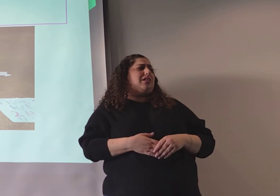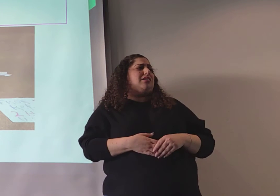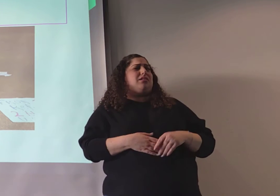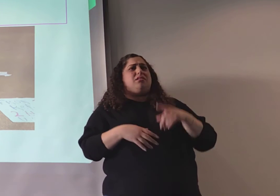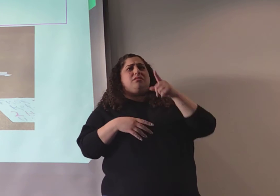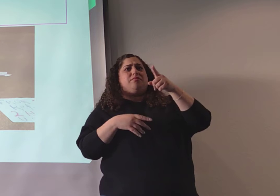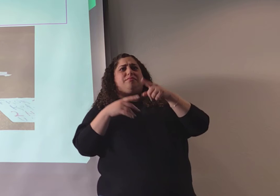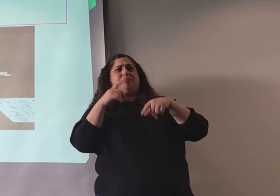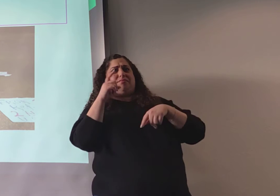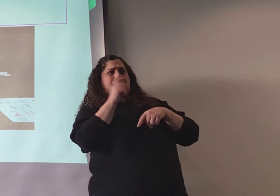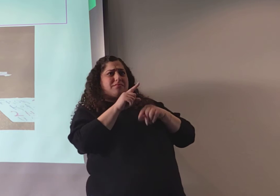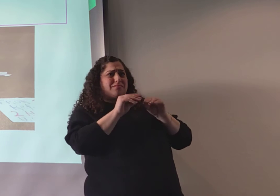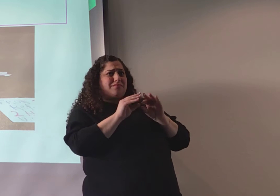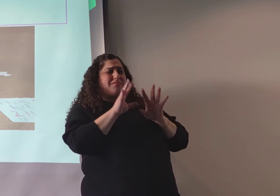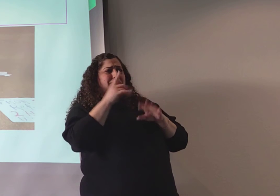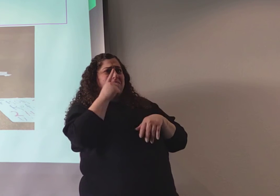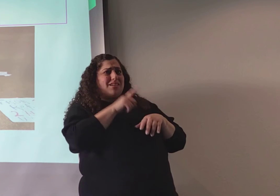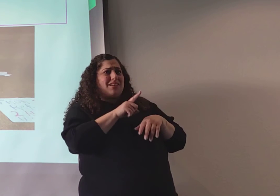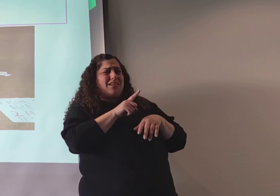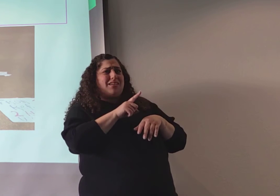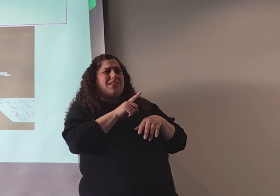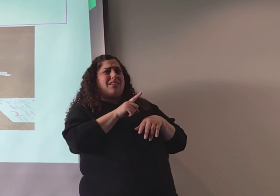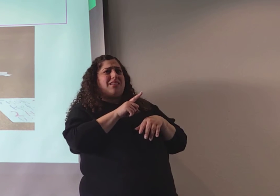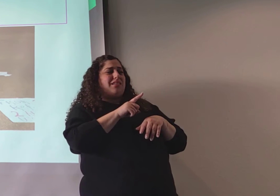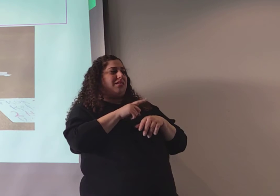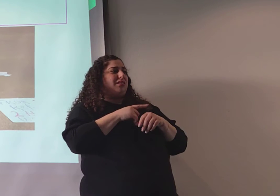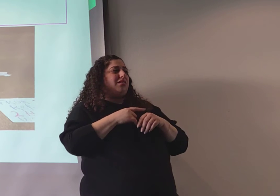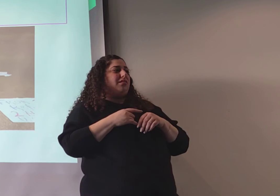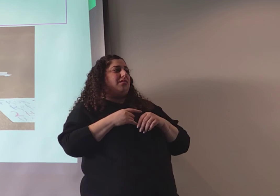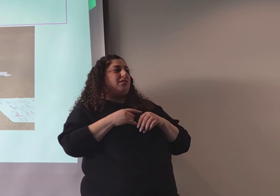So housing is paying half of it and he’s paying half of it.